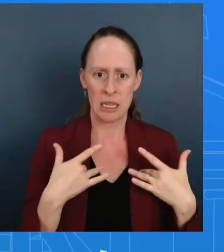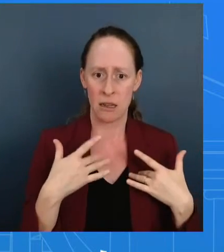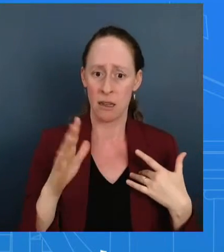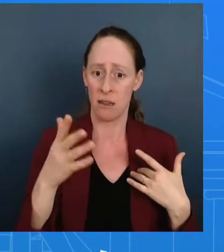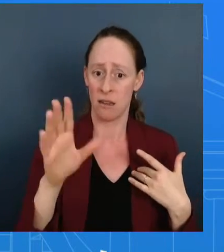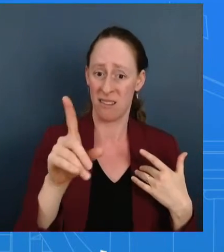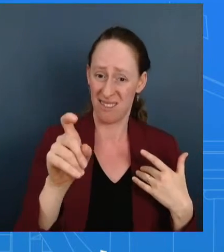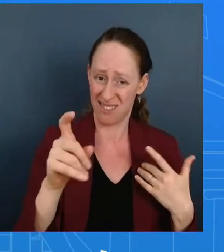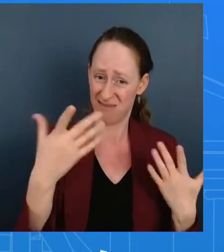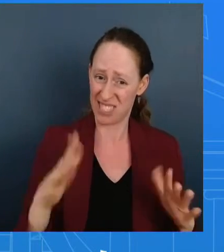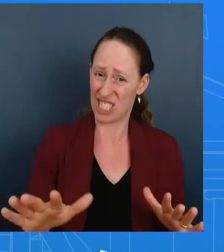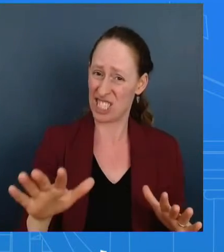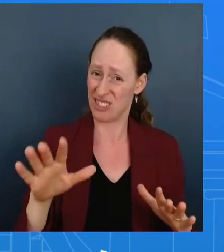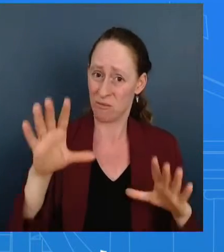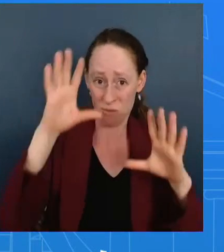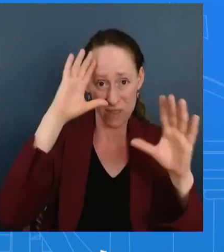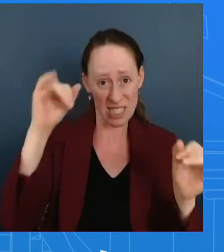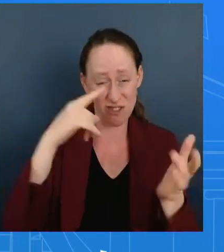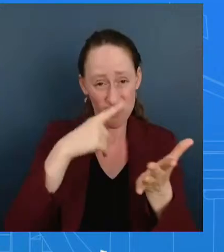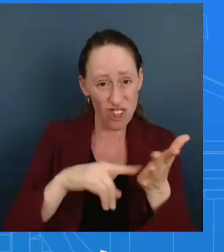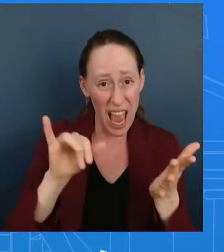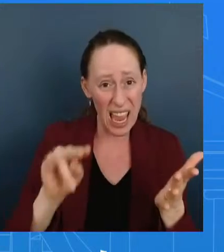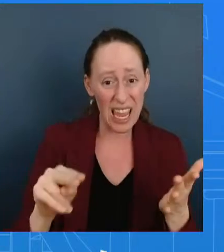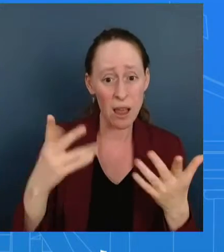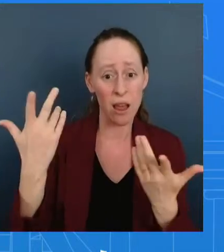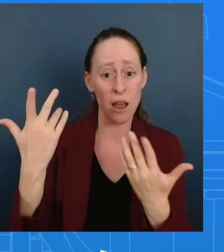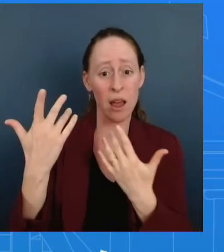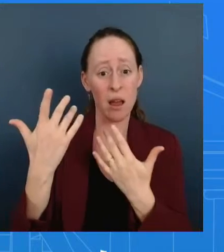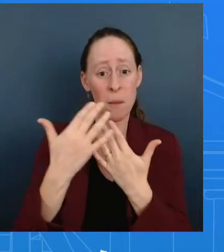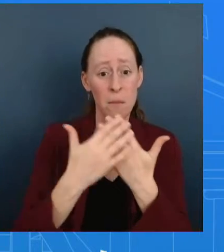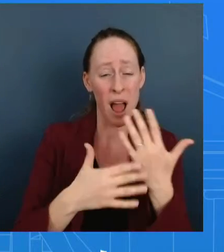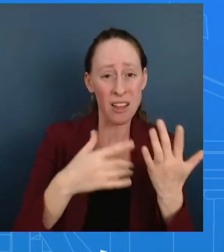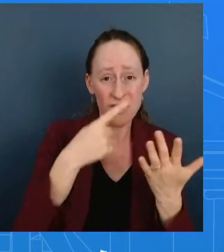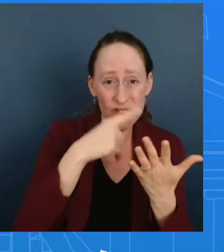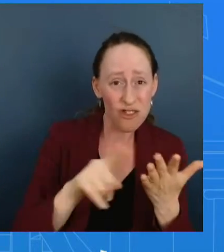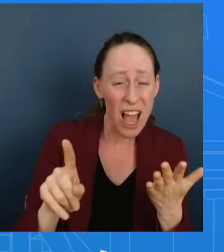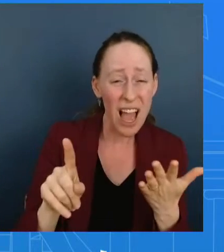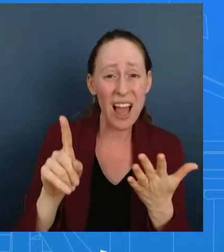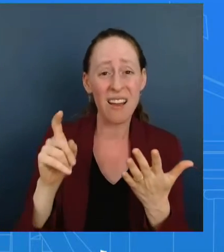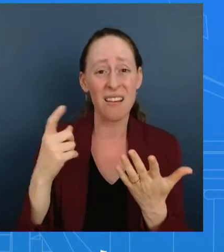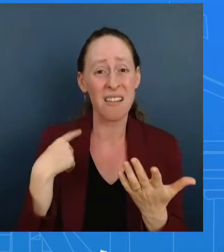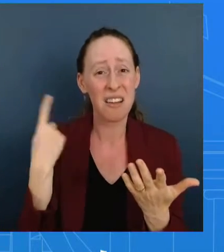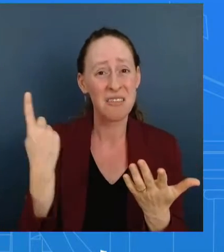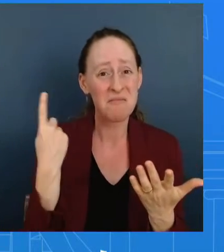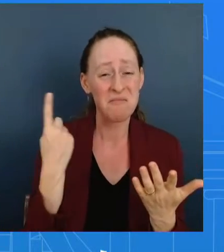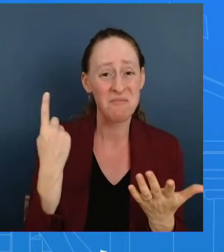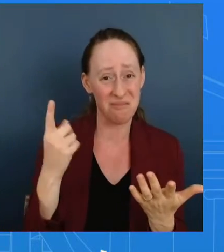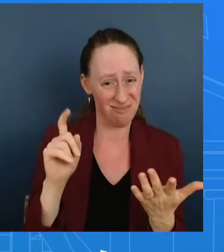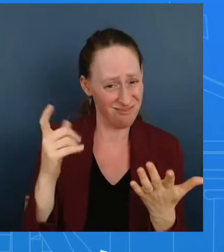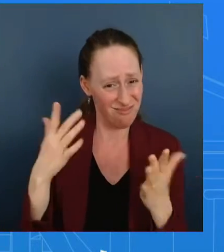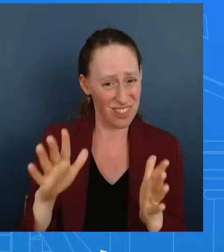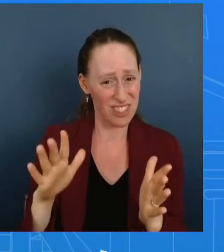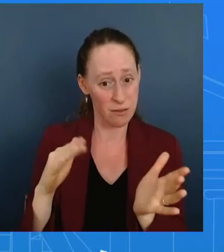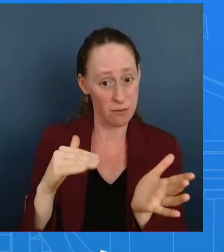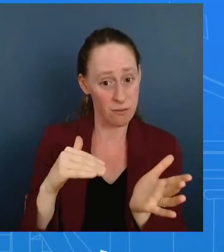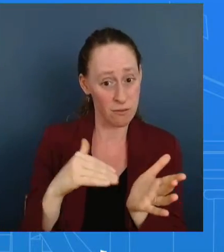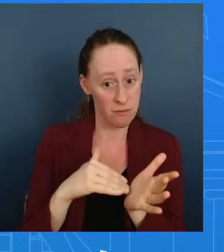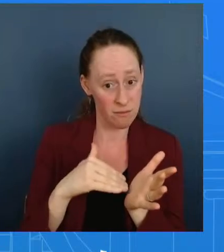The Press: Because when he said he was seen, I certainly thought he had been physically seen -- Ms. Jean-Pierre: No. The Press: -- not a phone check-in. Ms. Jean-Pierre: No. The Press: So, as -- and that's part of what we're saying about -- Ms. Jean-Pierre: Yeah.